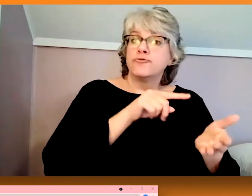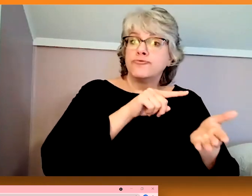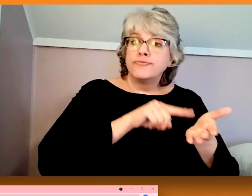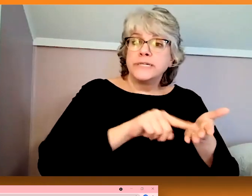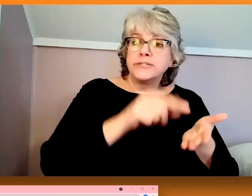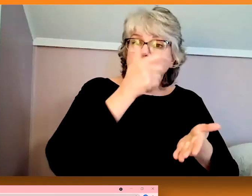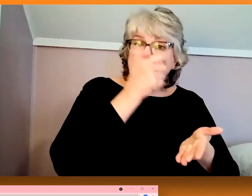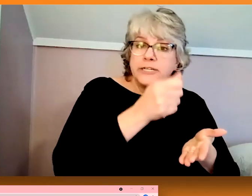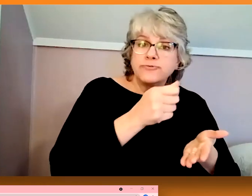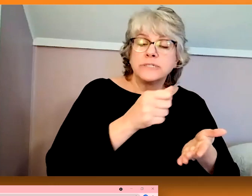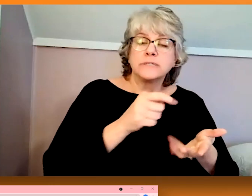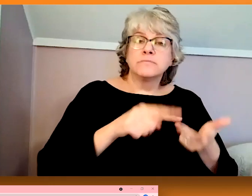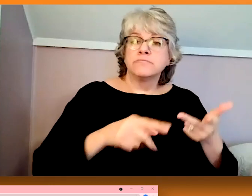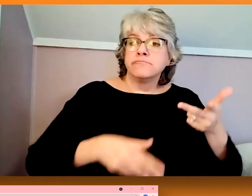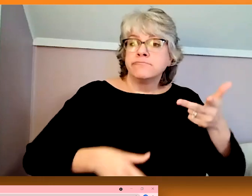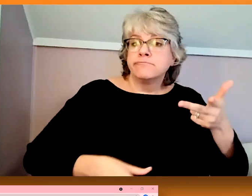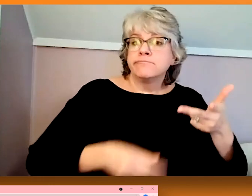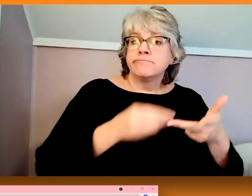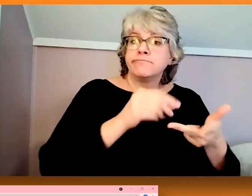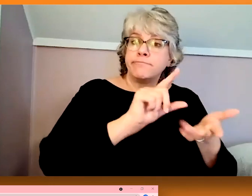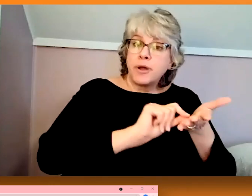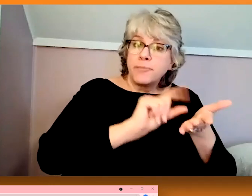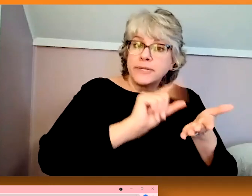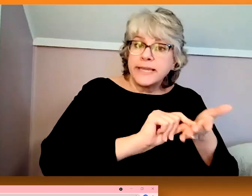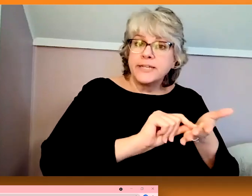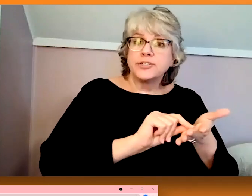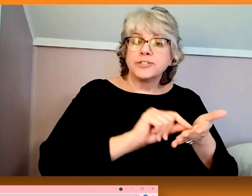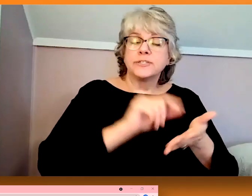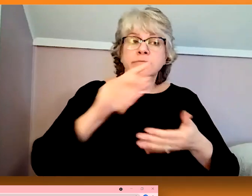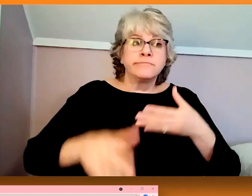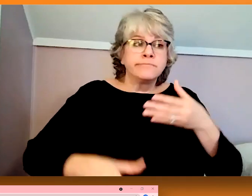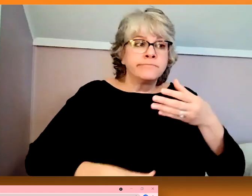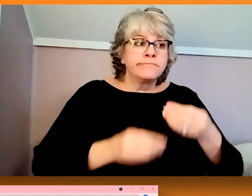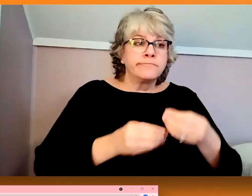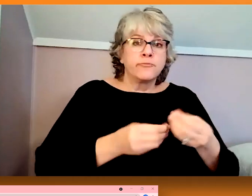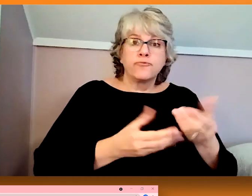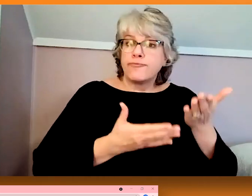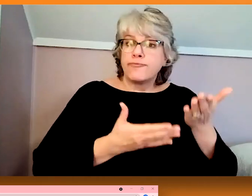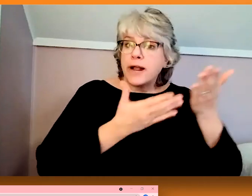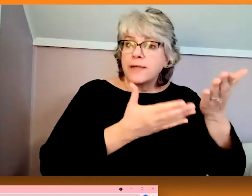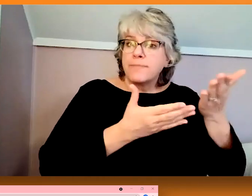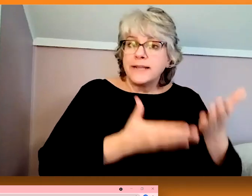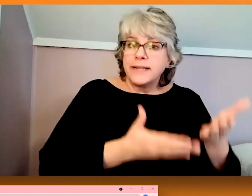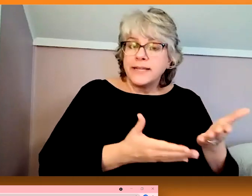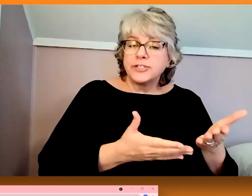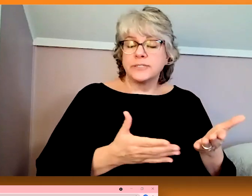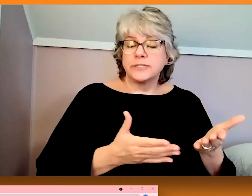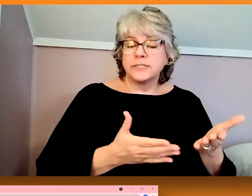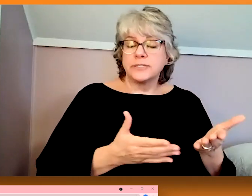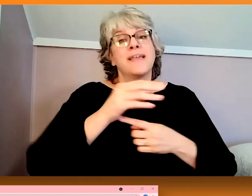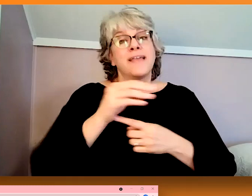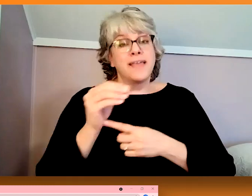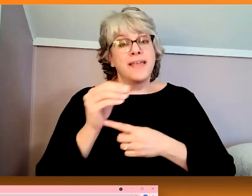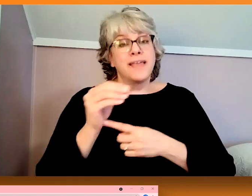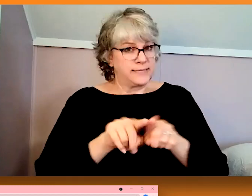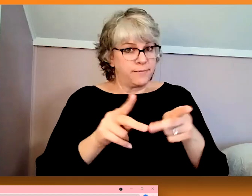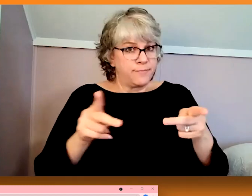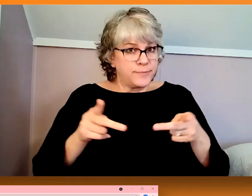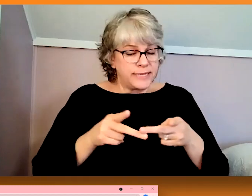your publications, your recommendations, and this is also where you can choose